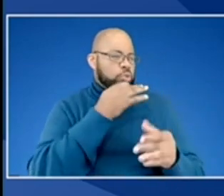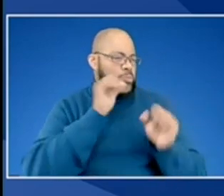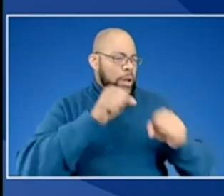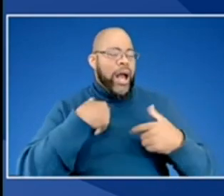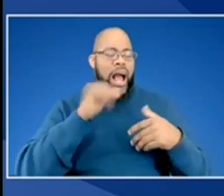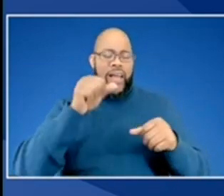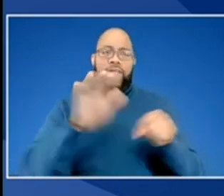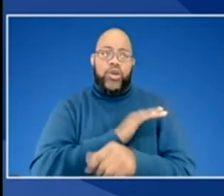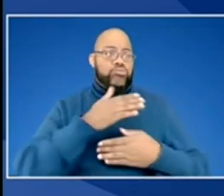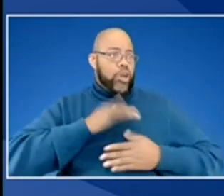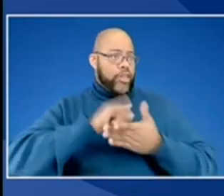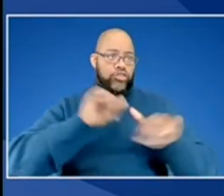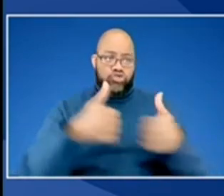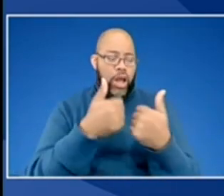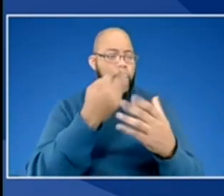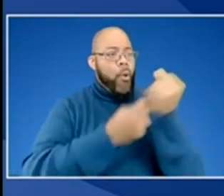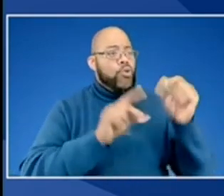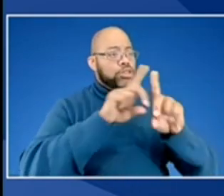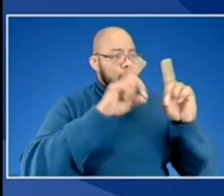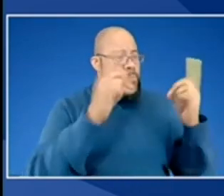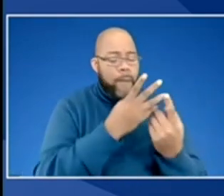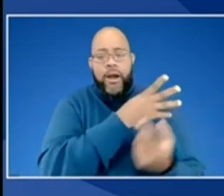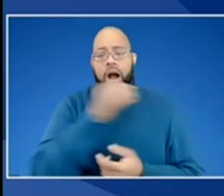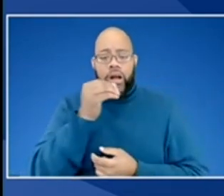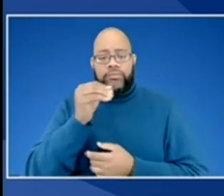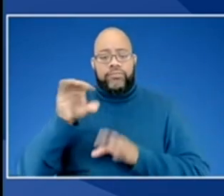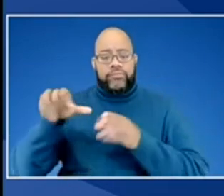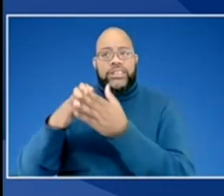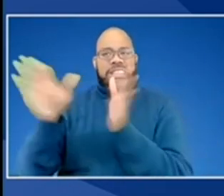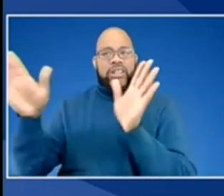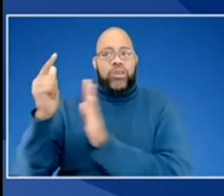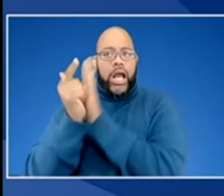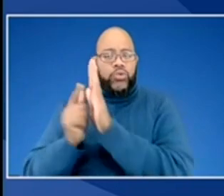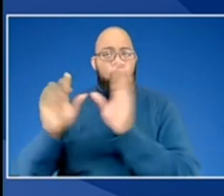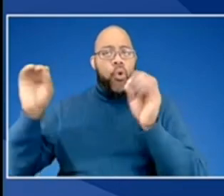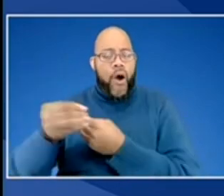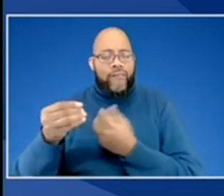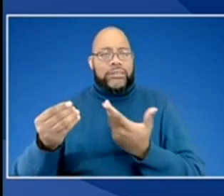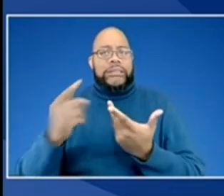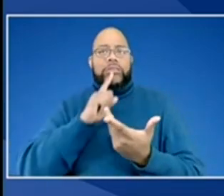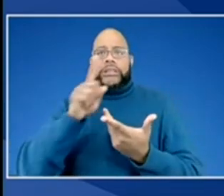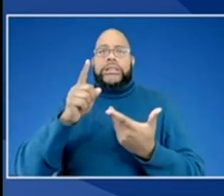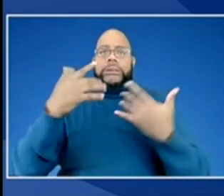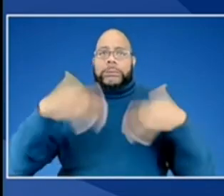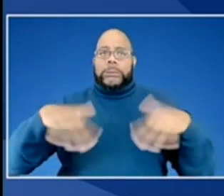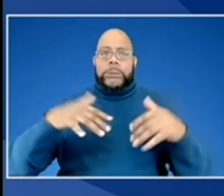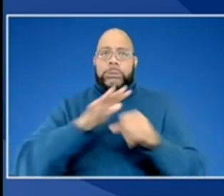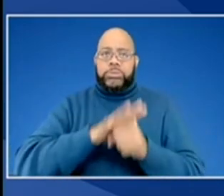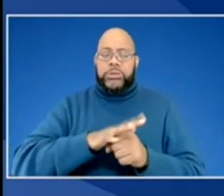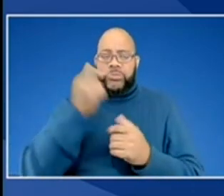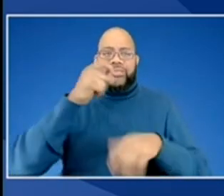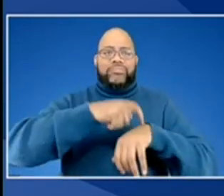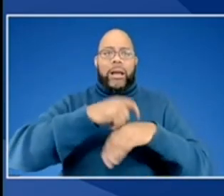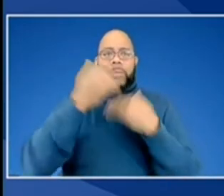that both the Department and the General Counsel's office are under, given sort of the time constraints and all the things